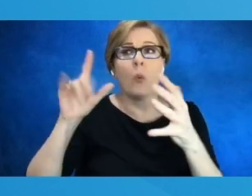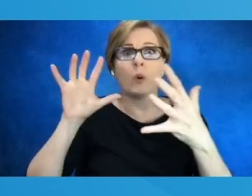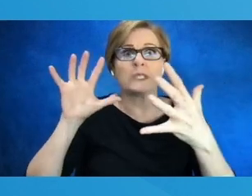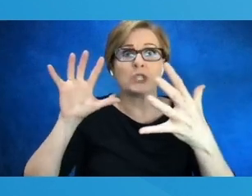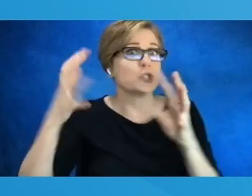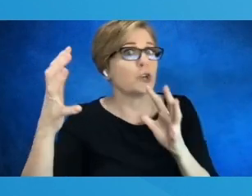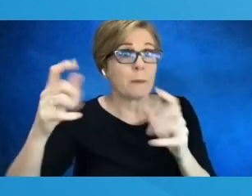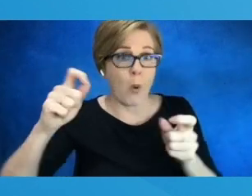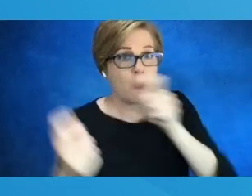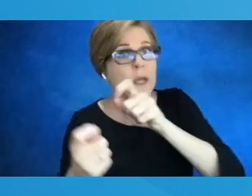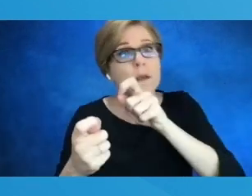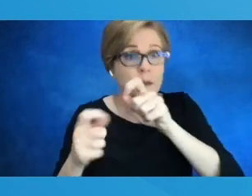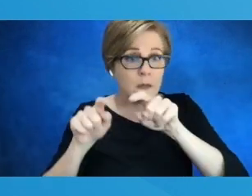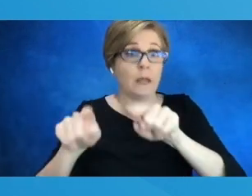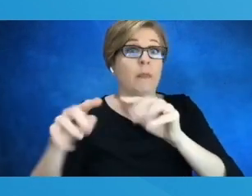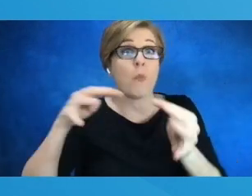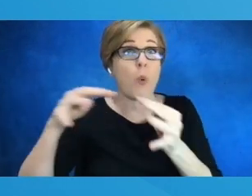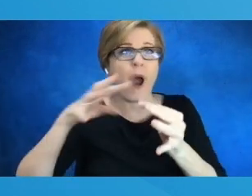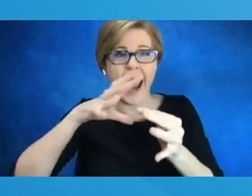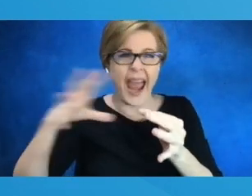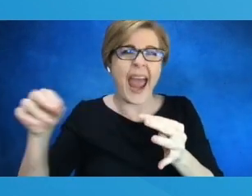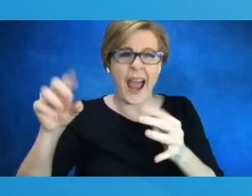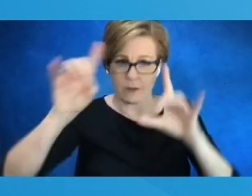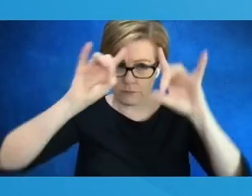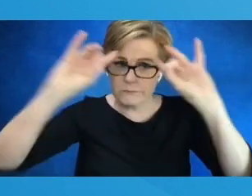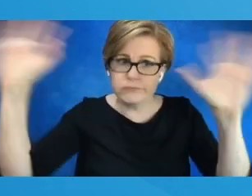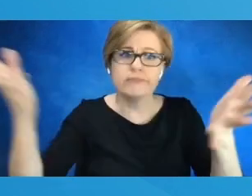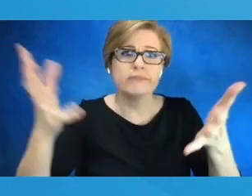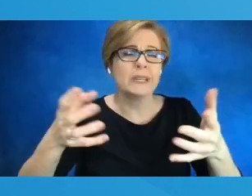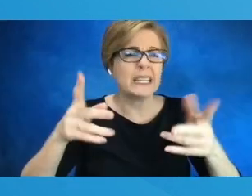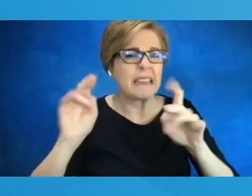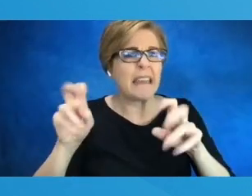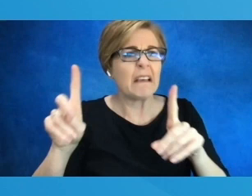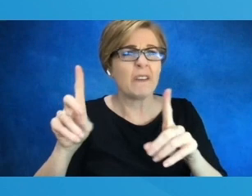There were an estimated 50,000 casualties.